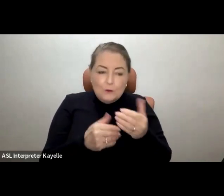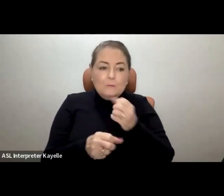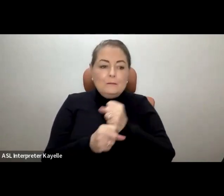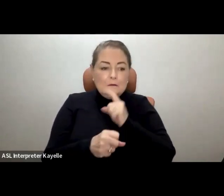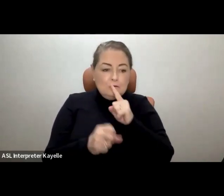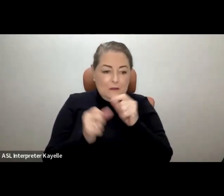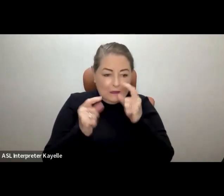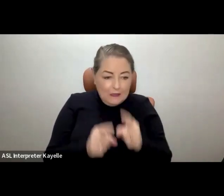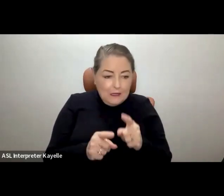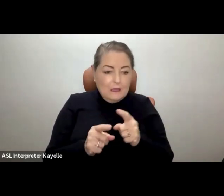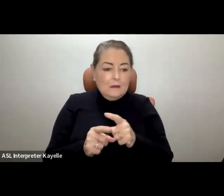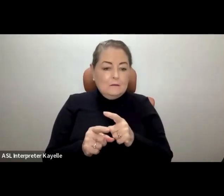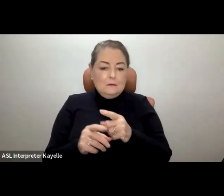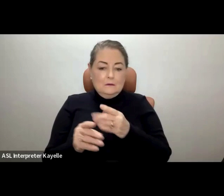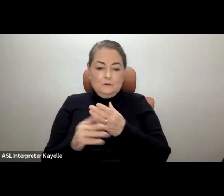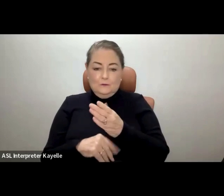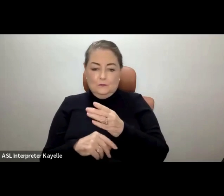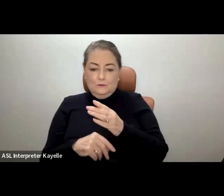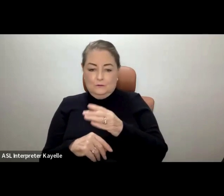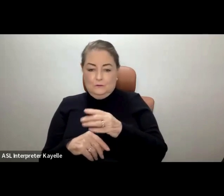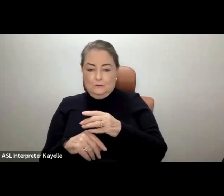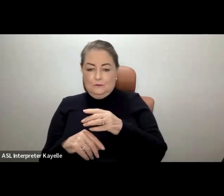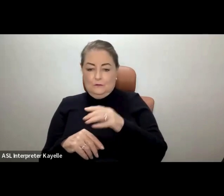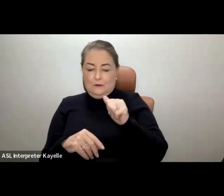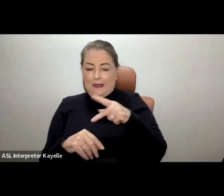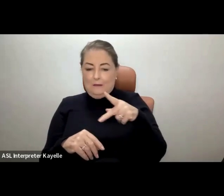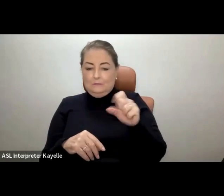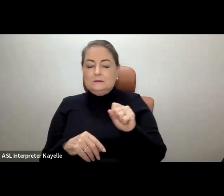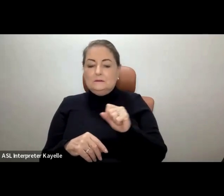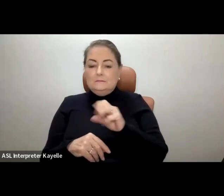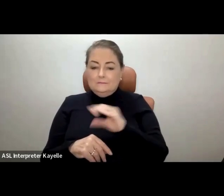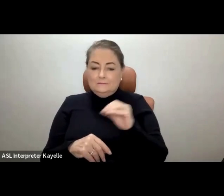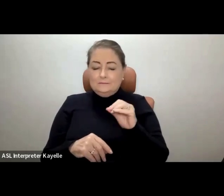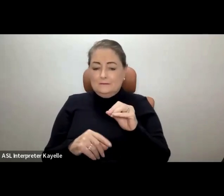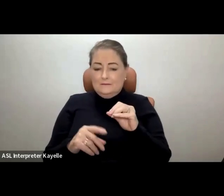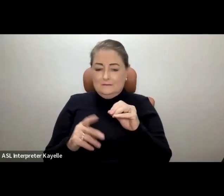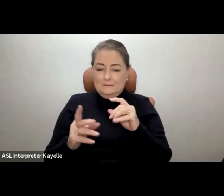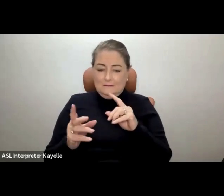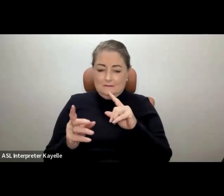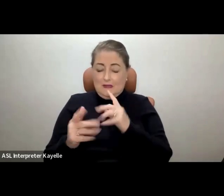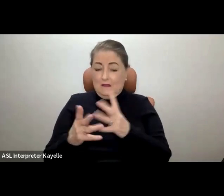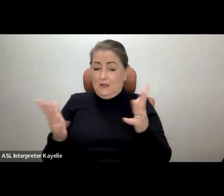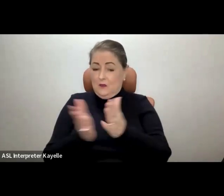throughout. And a lot of, I get a lot of requests for this. I